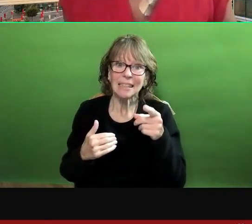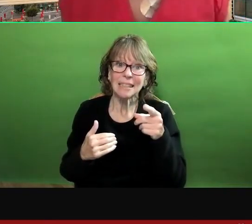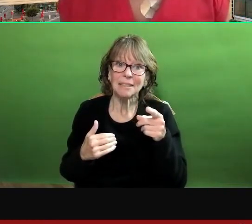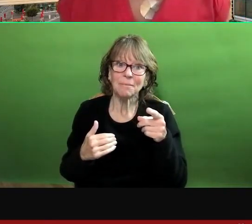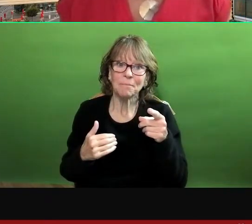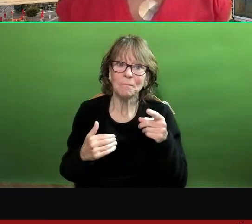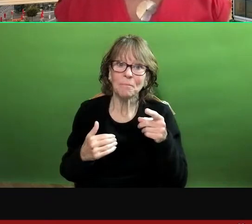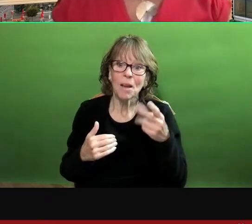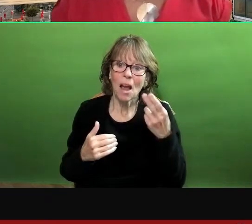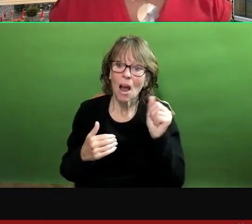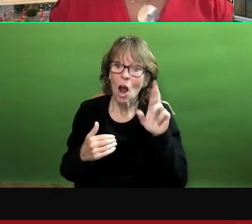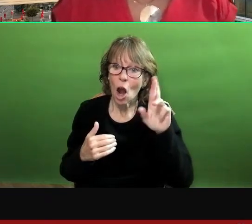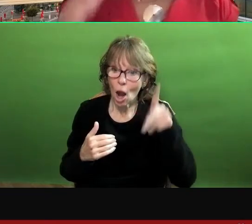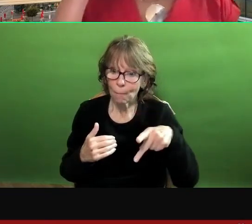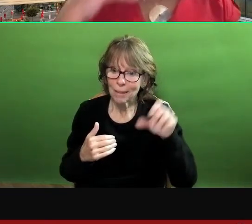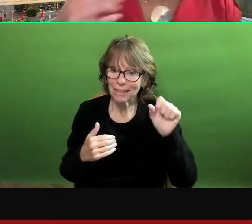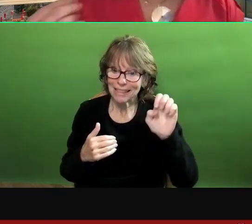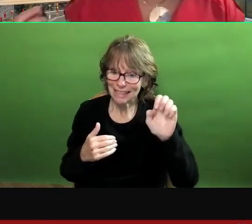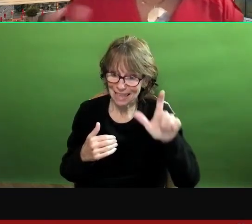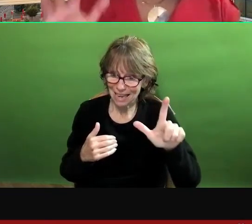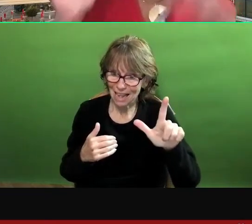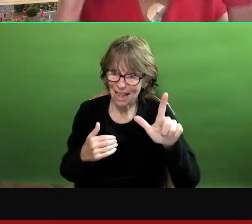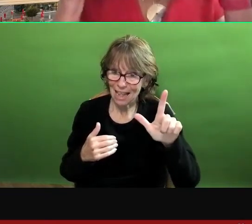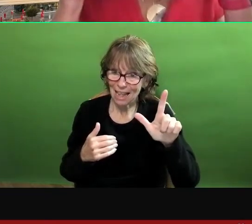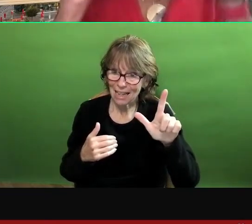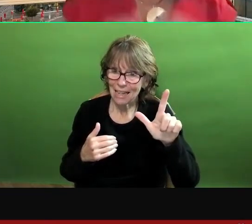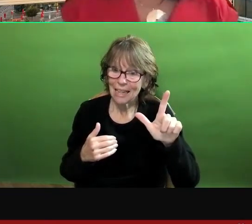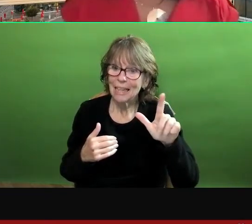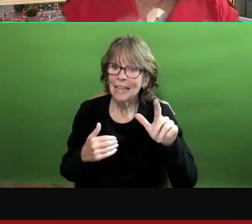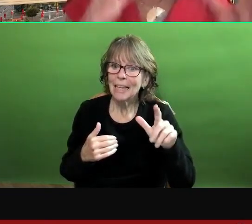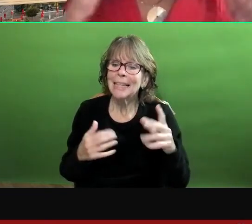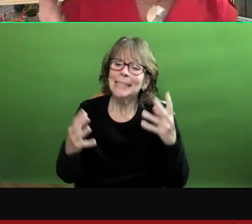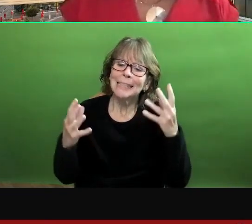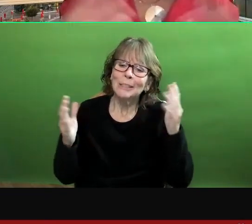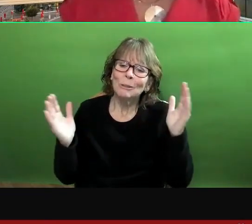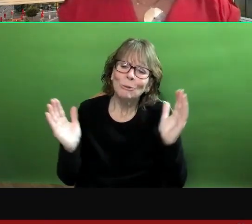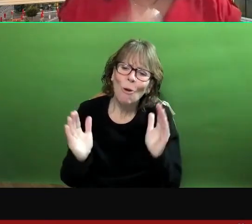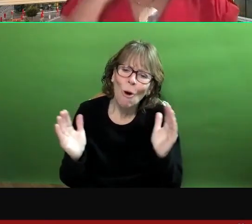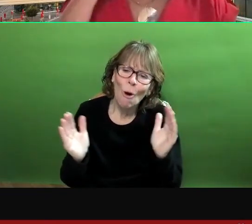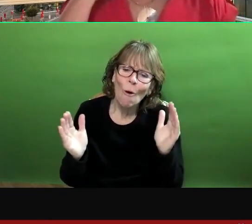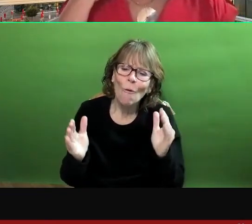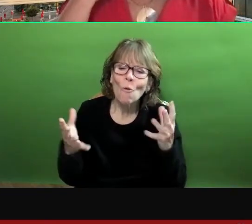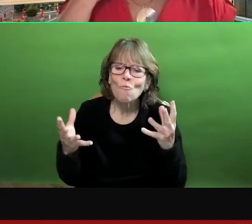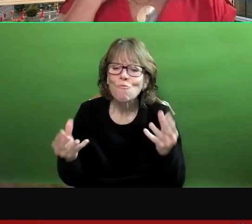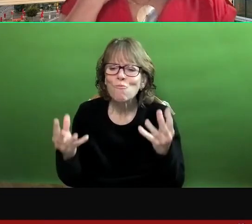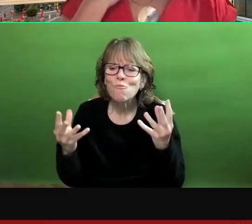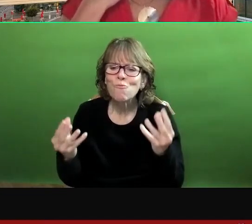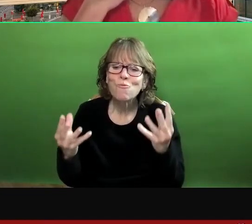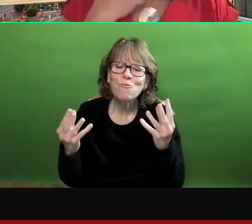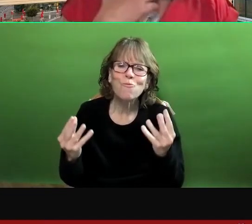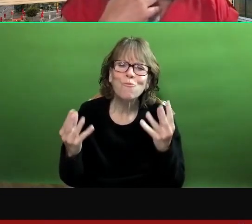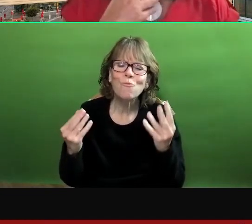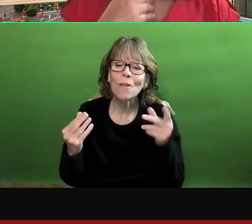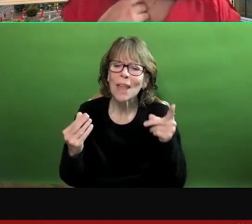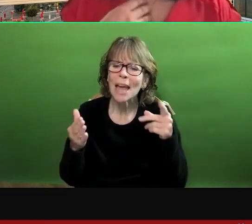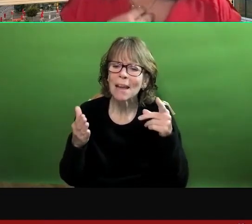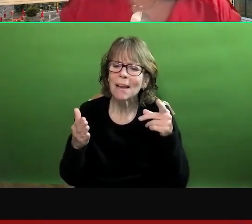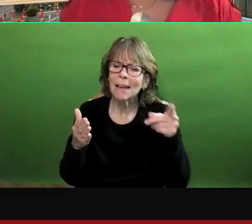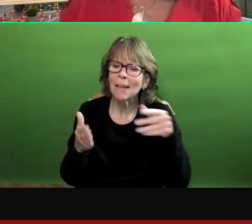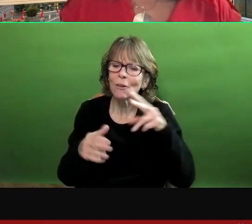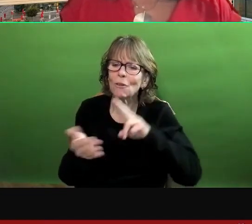harp seal that is soft and is small and they've done some studies in nursing homes and to see